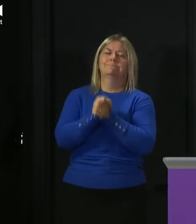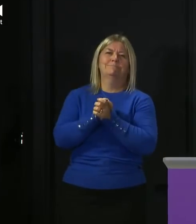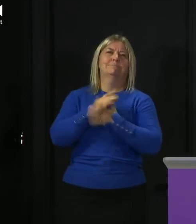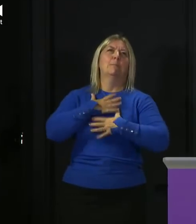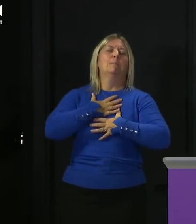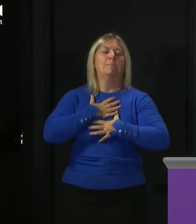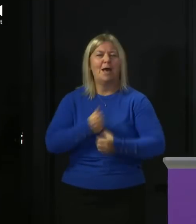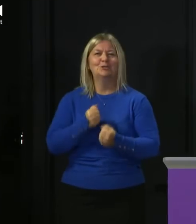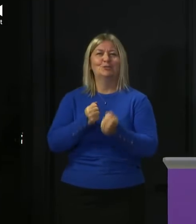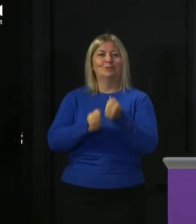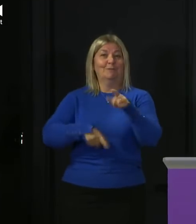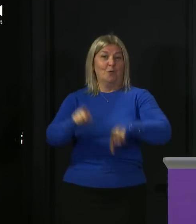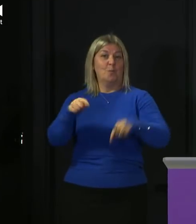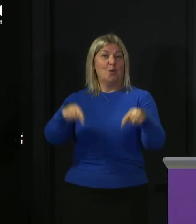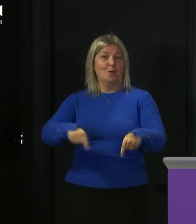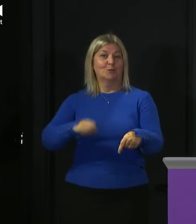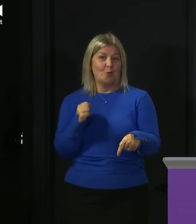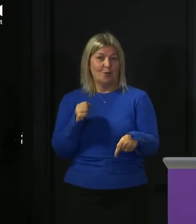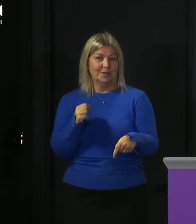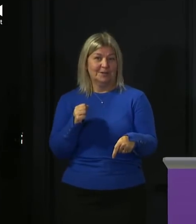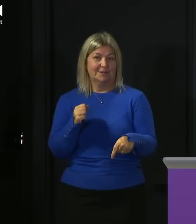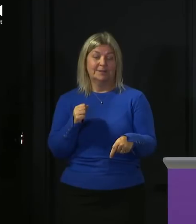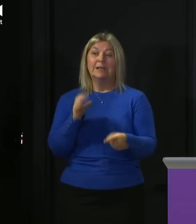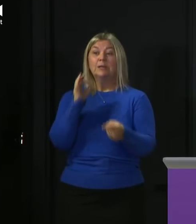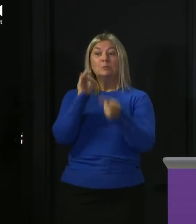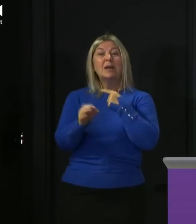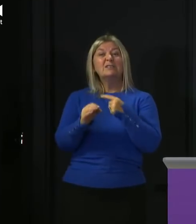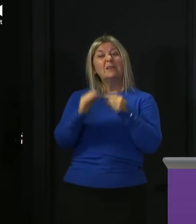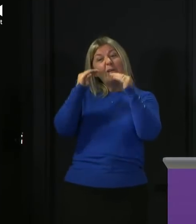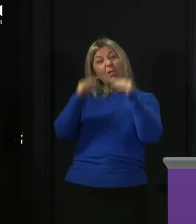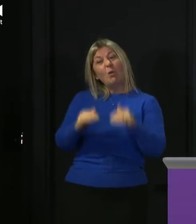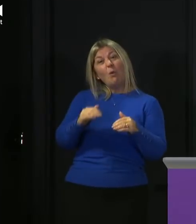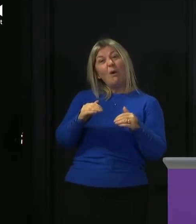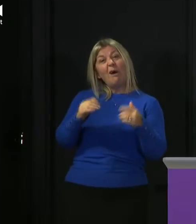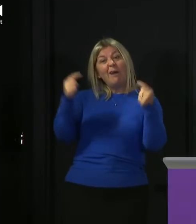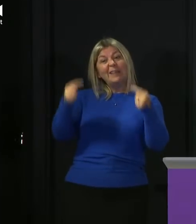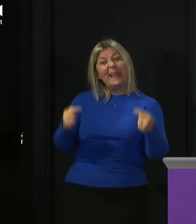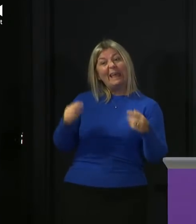but football clubs, particularly some of the lower league football clubs, do a lot of good work over